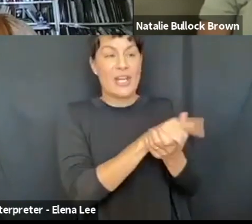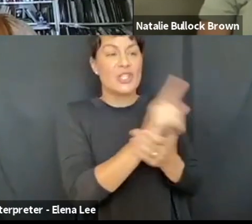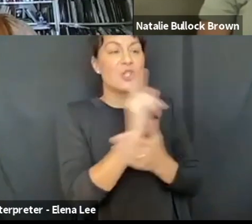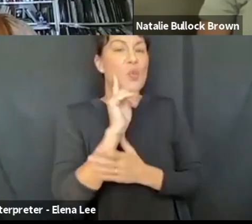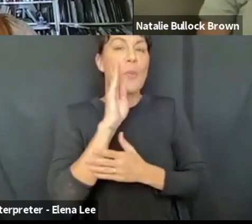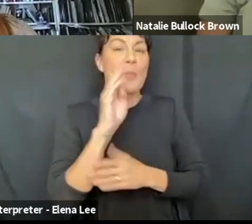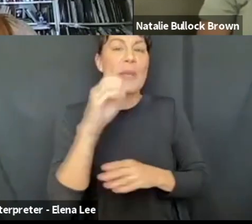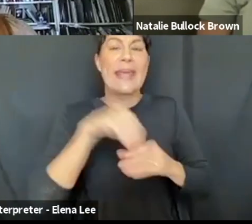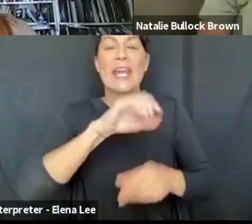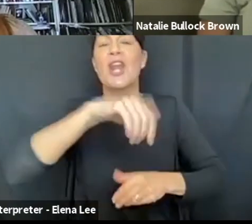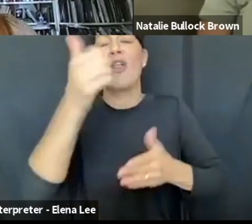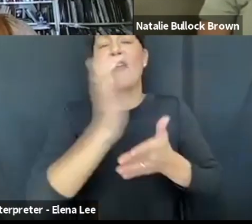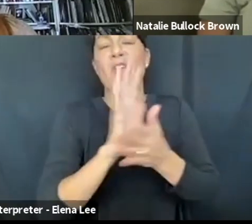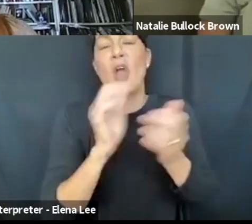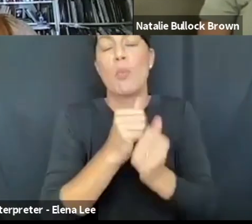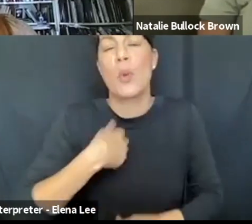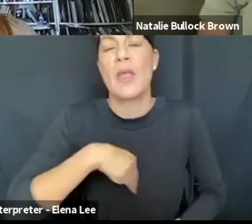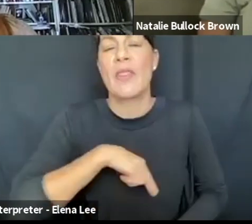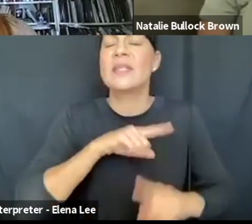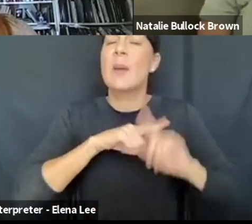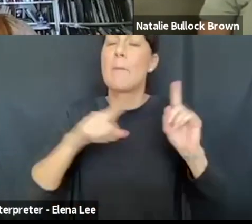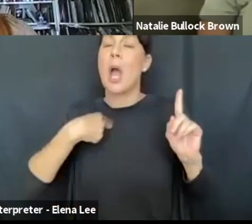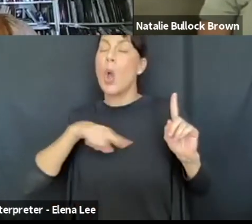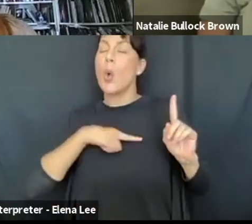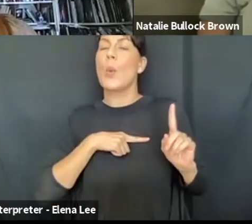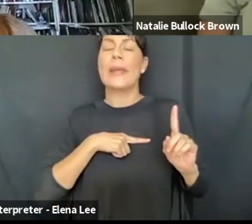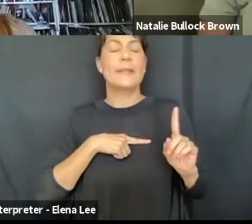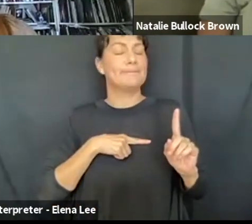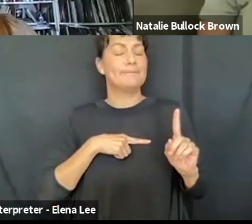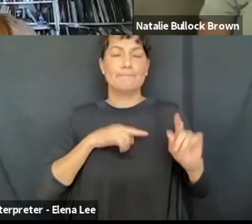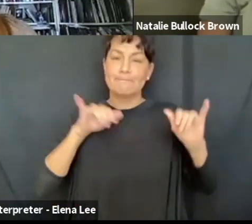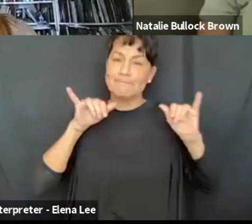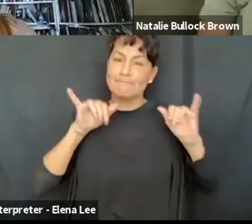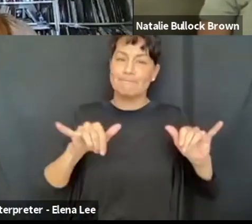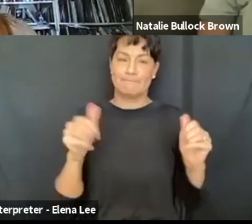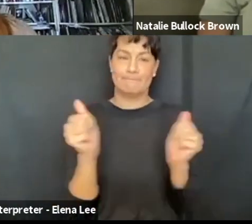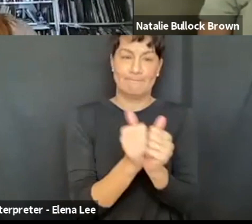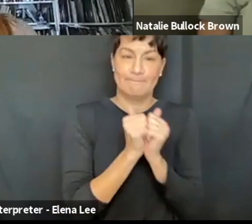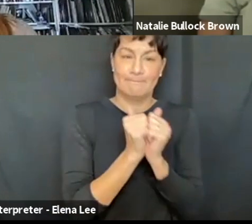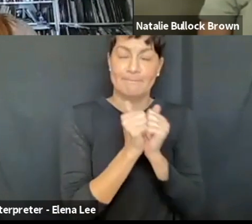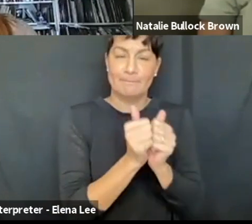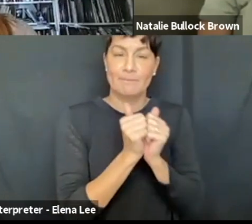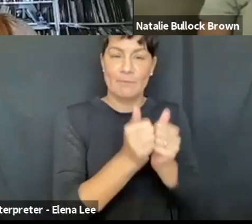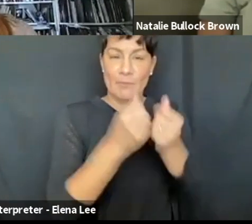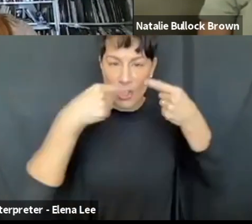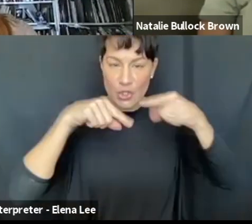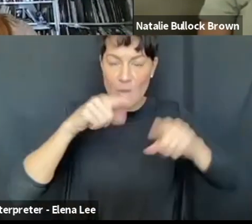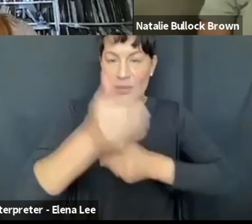But we were staying with her throughout this process because as much as we want to put safeguards in place